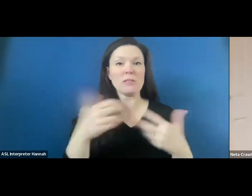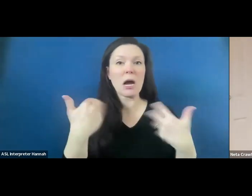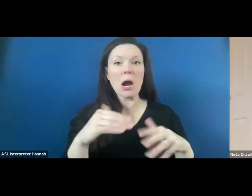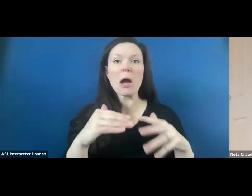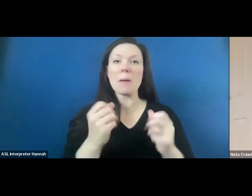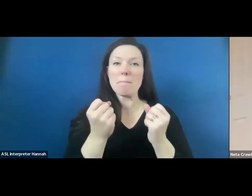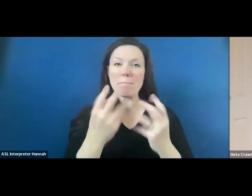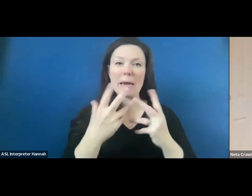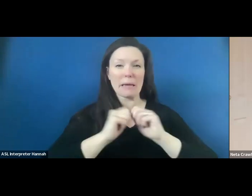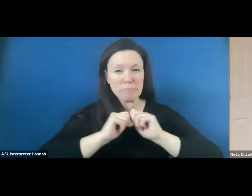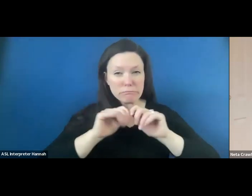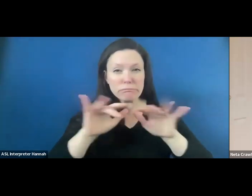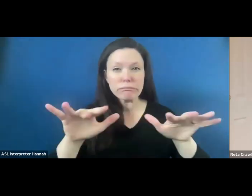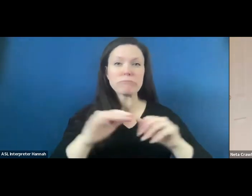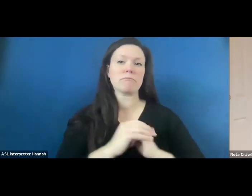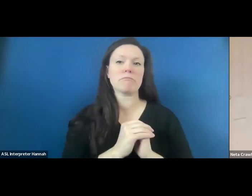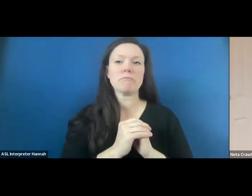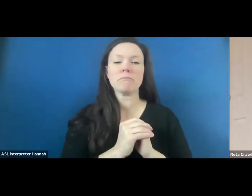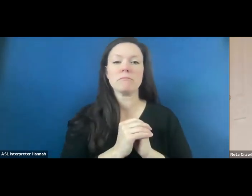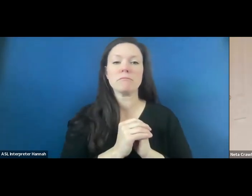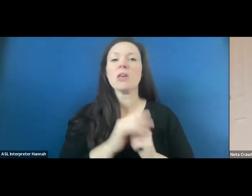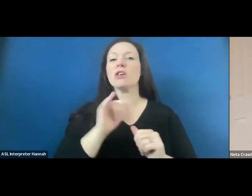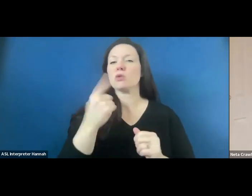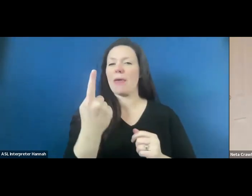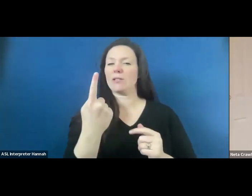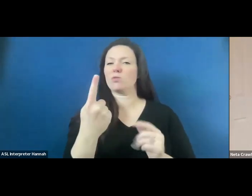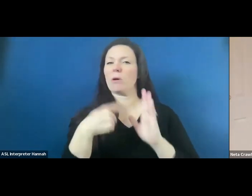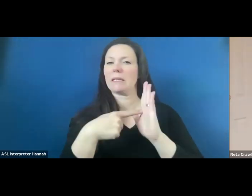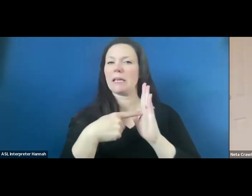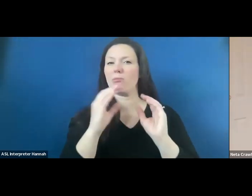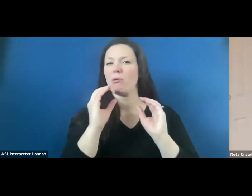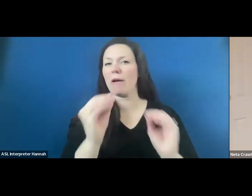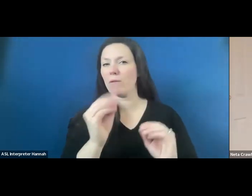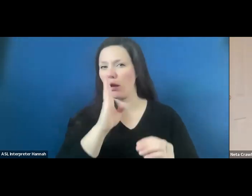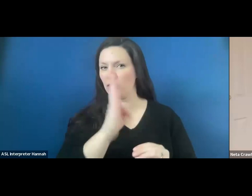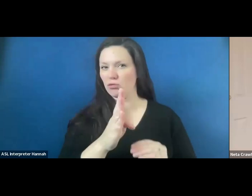So that's the indirect way. But